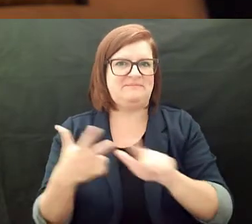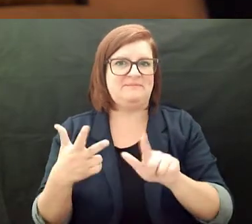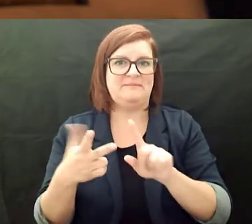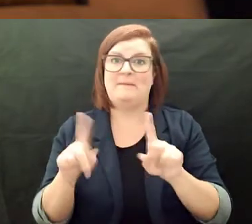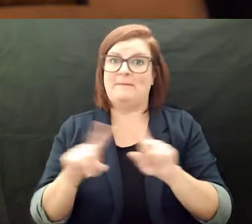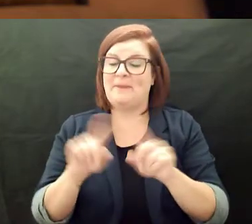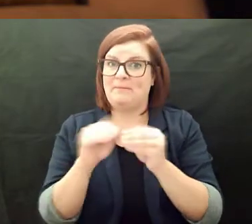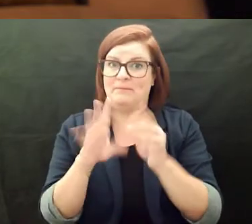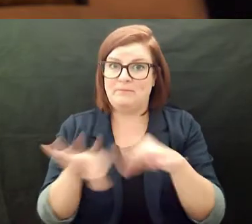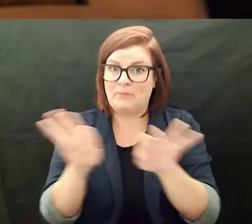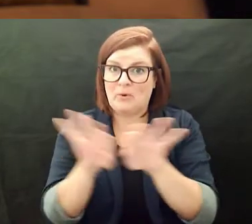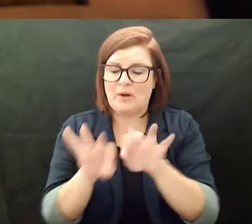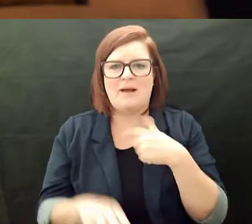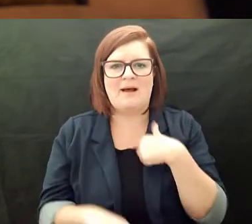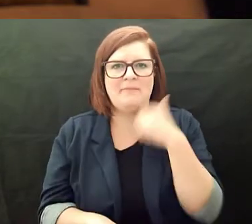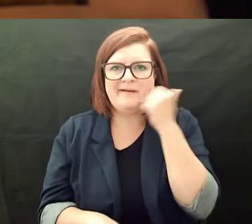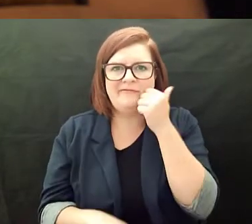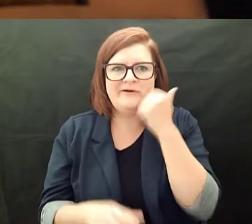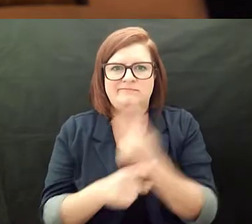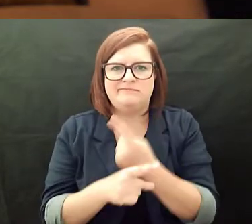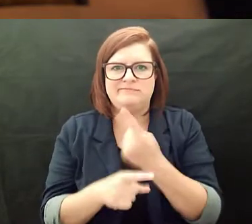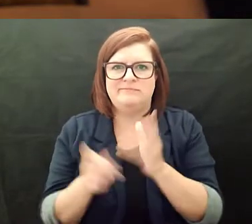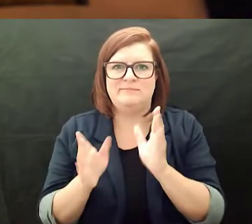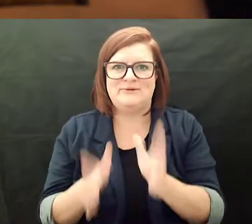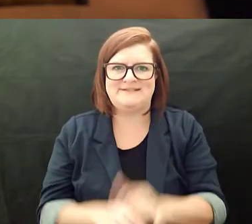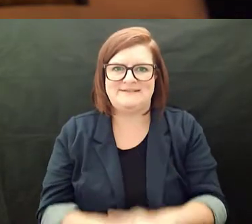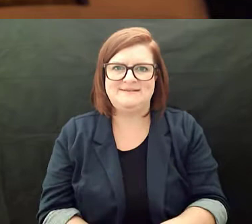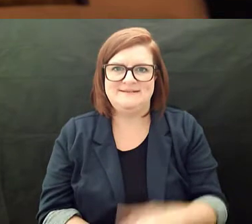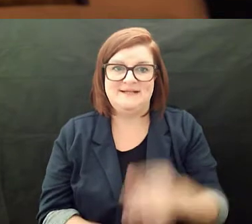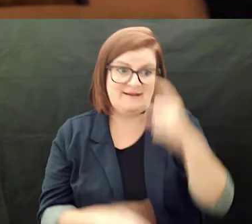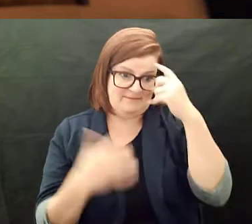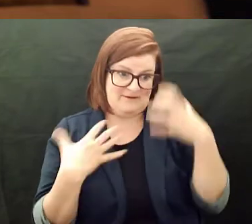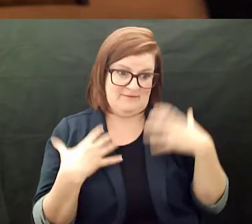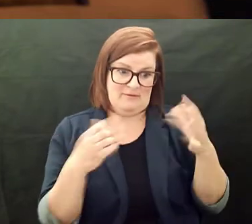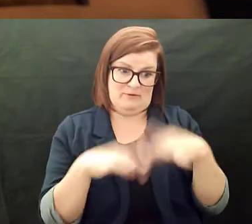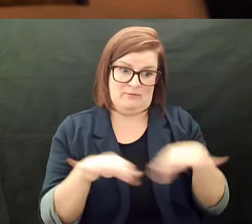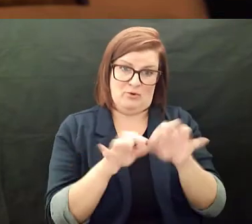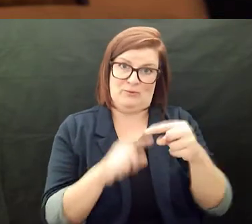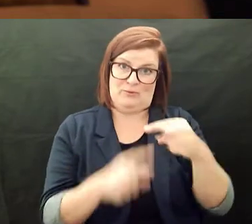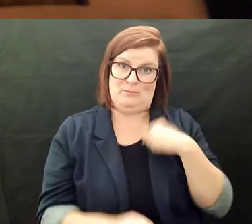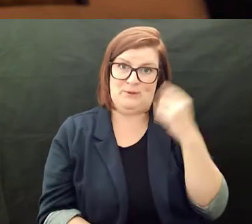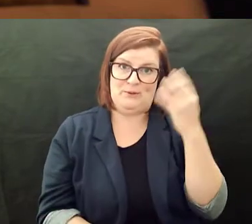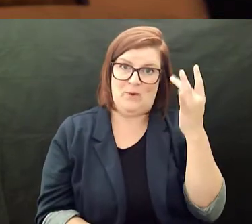But more importantly, I am an everyday person. And why mental health is important to me